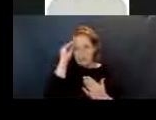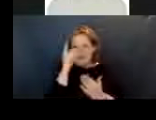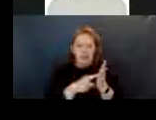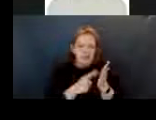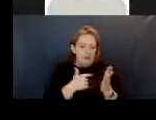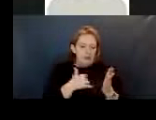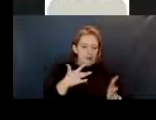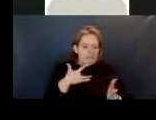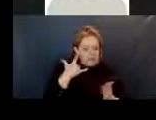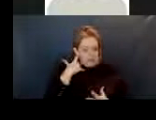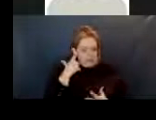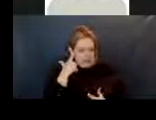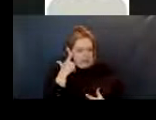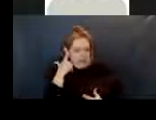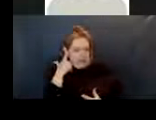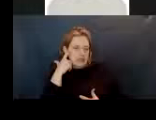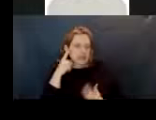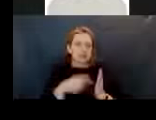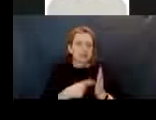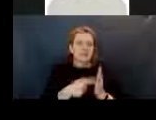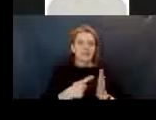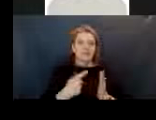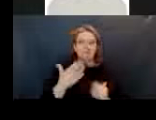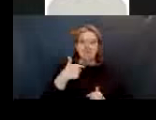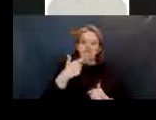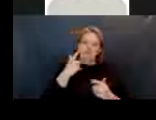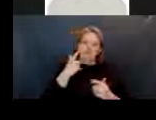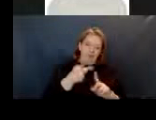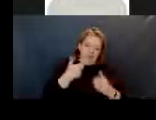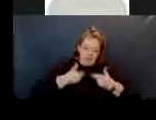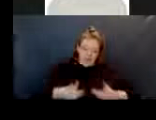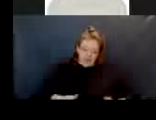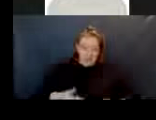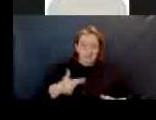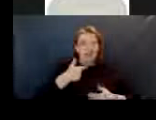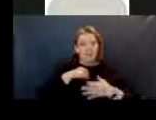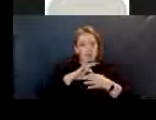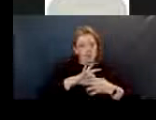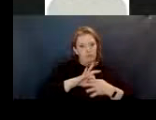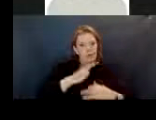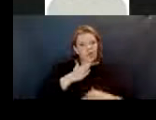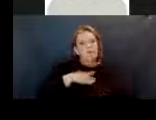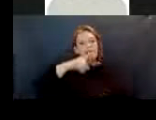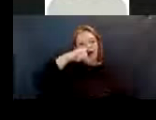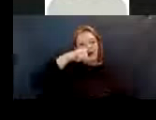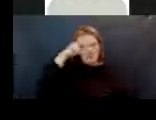From someone like me and my relationship, my black Mississippi Delta Clay Hill relationship,